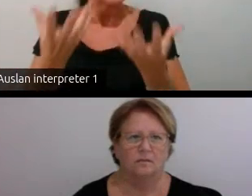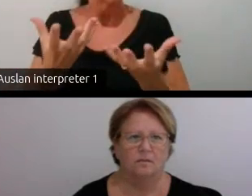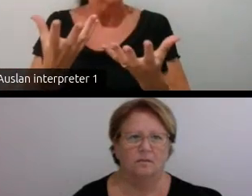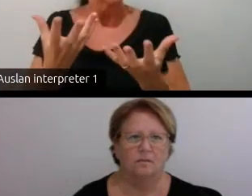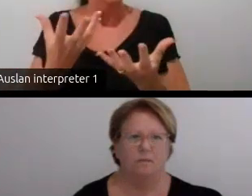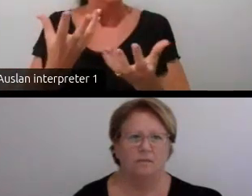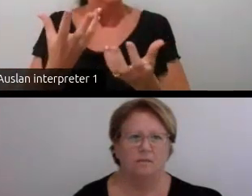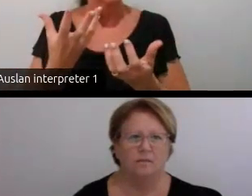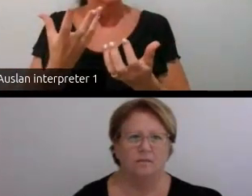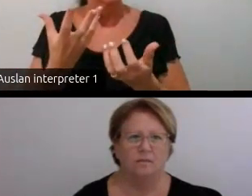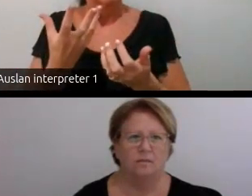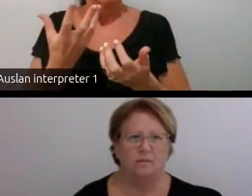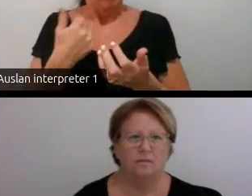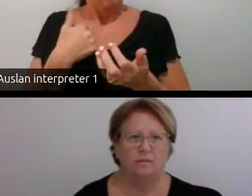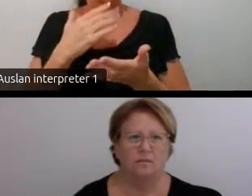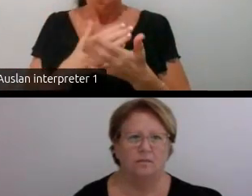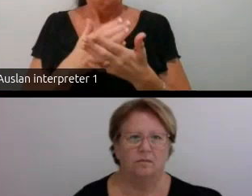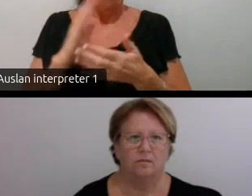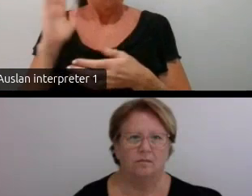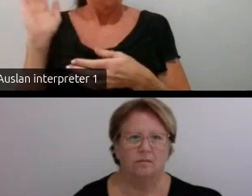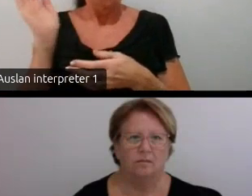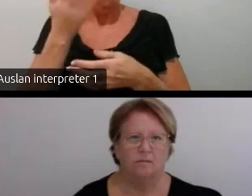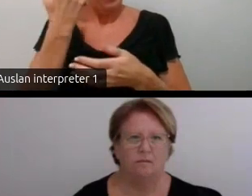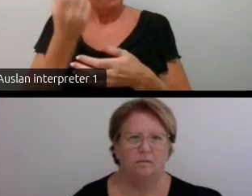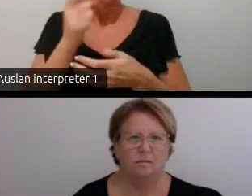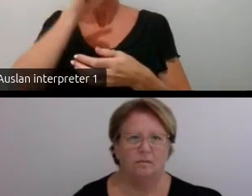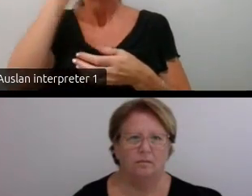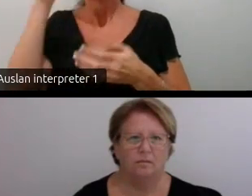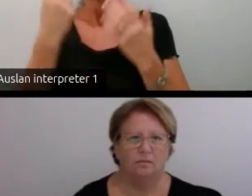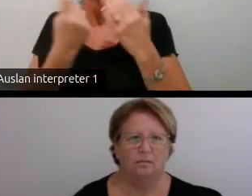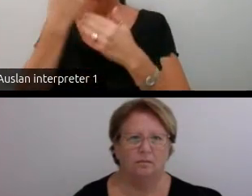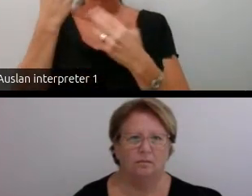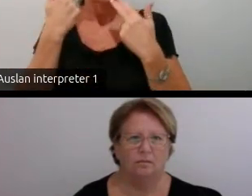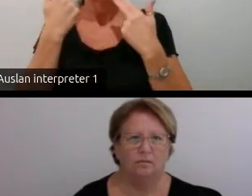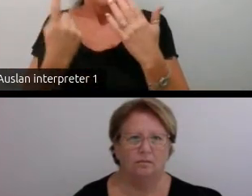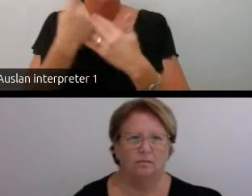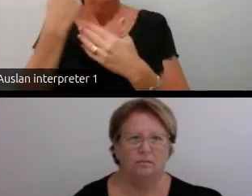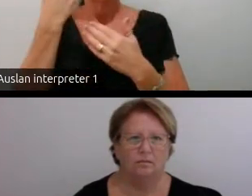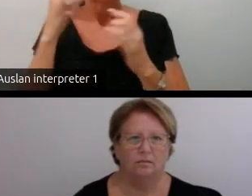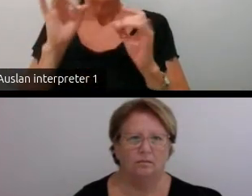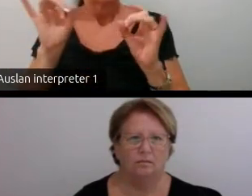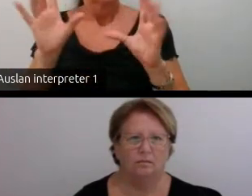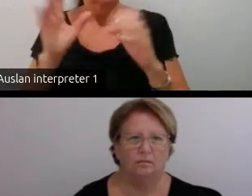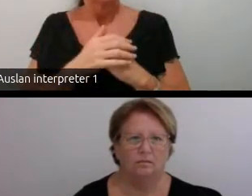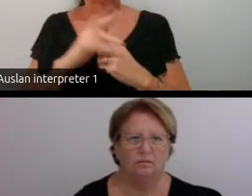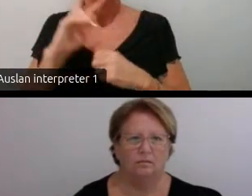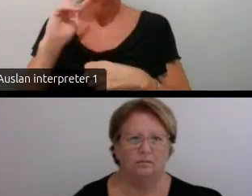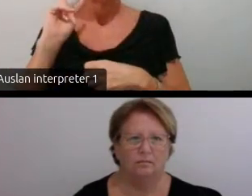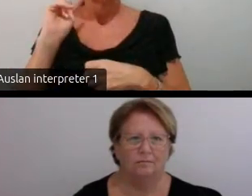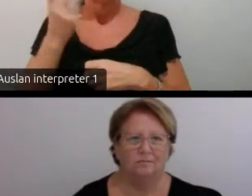yet to see a client who didn't have roof damage to somebody knocking on and um you know with the